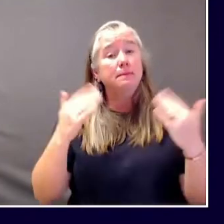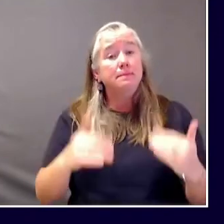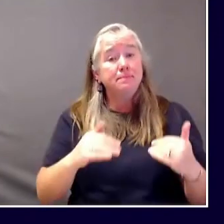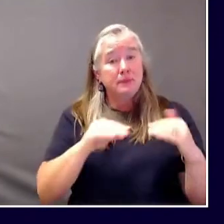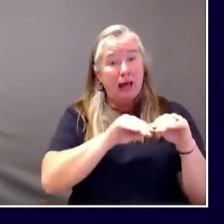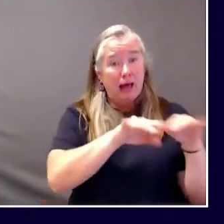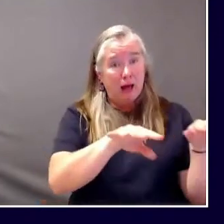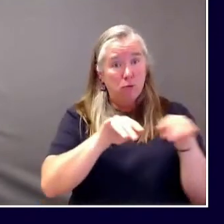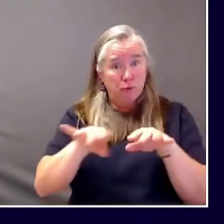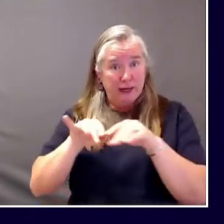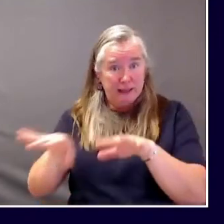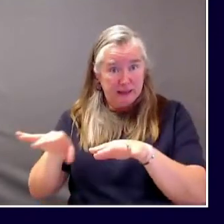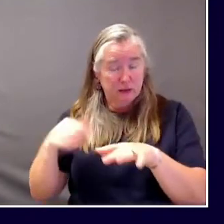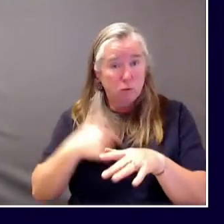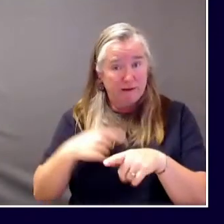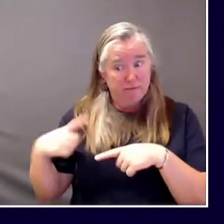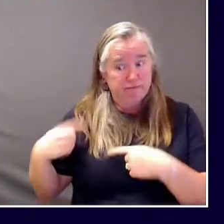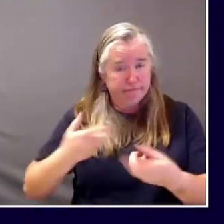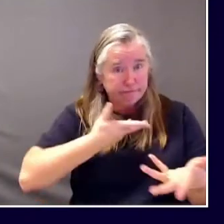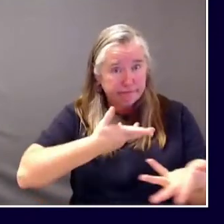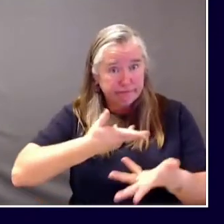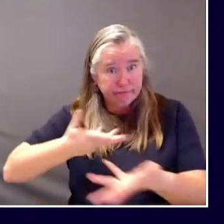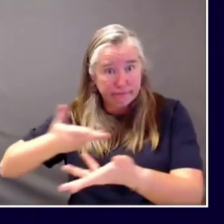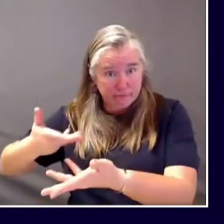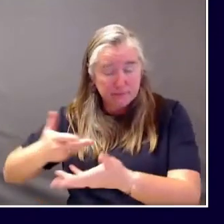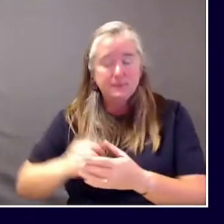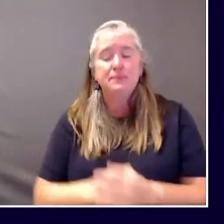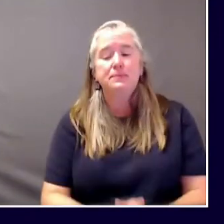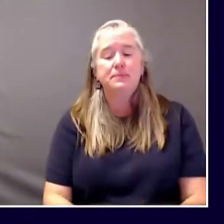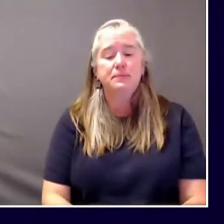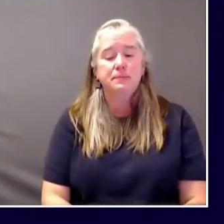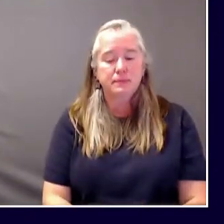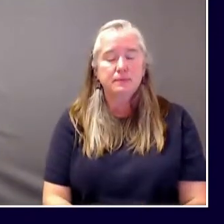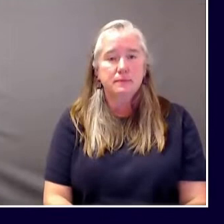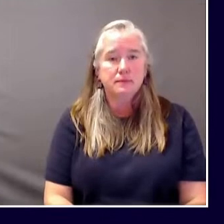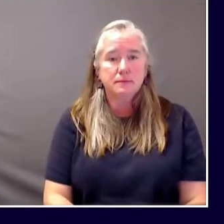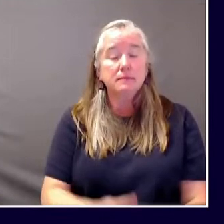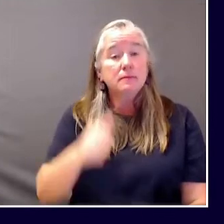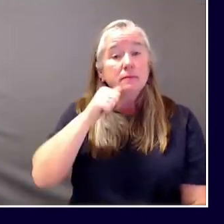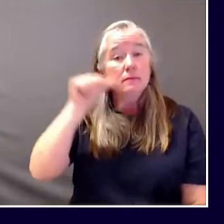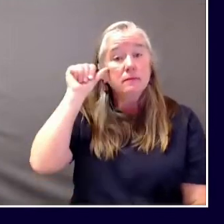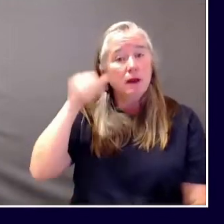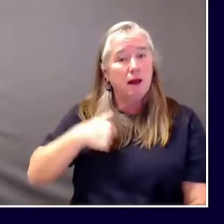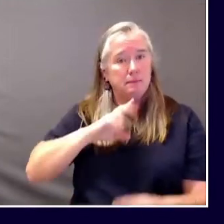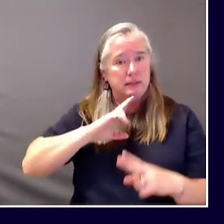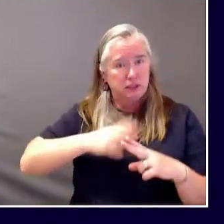Maine CDC has been engaged